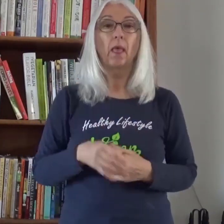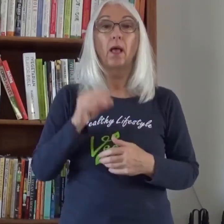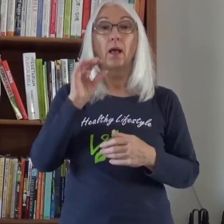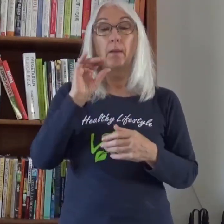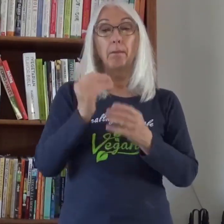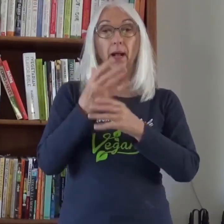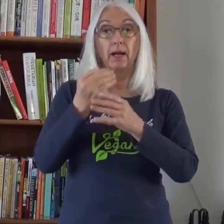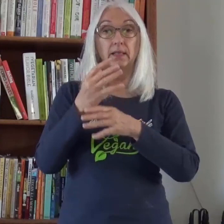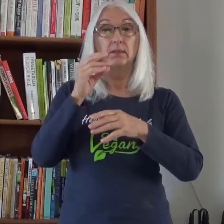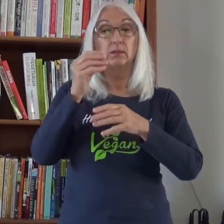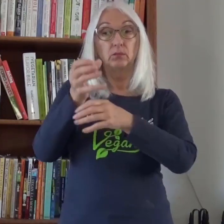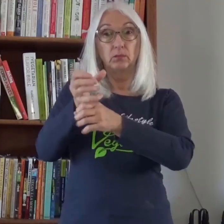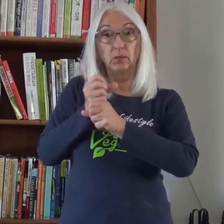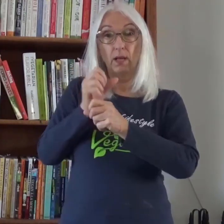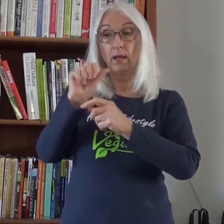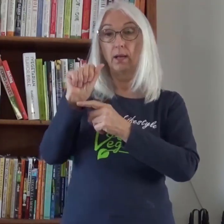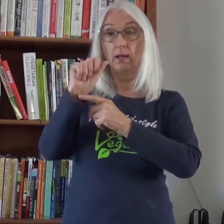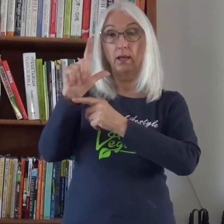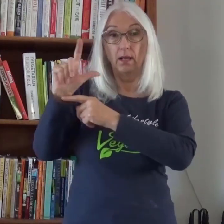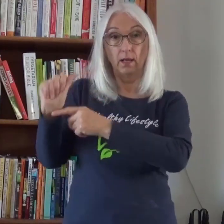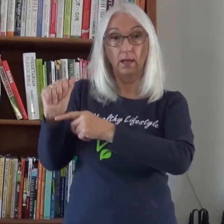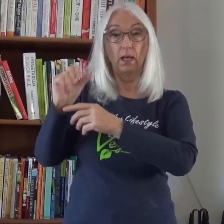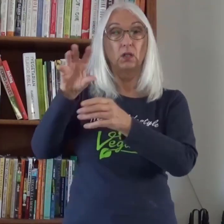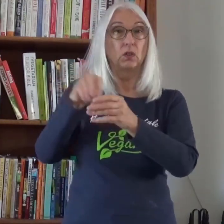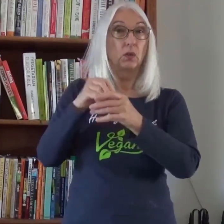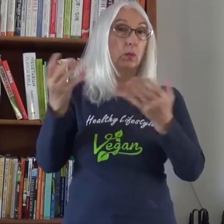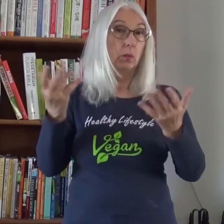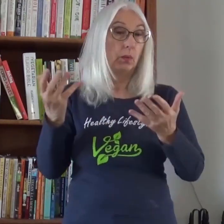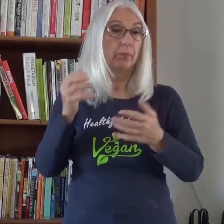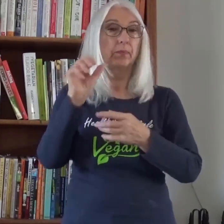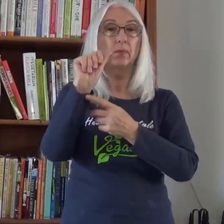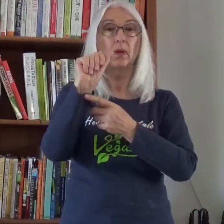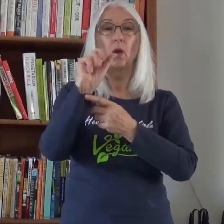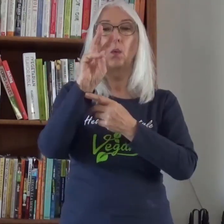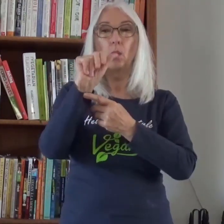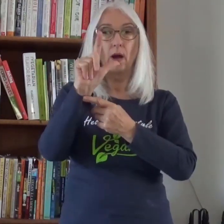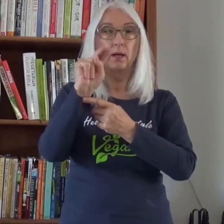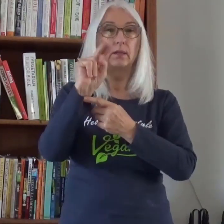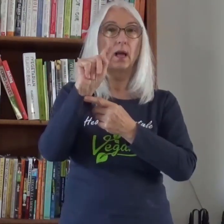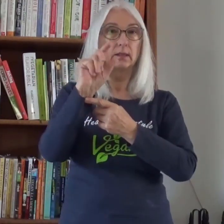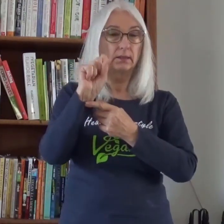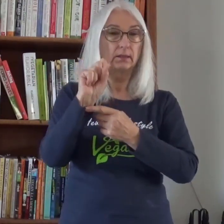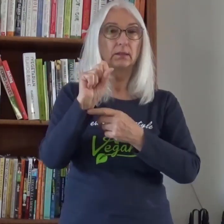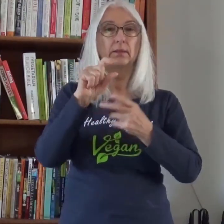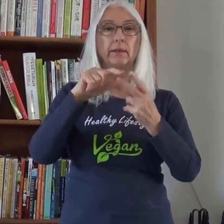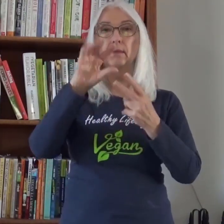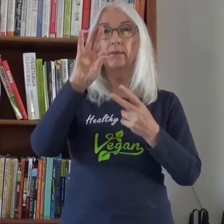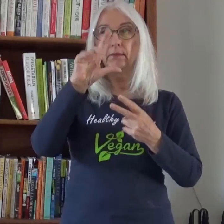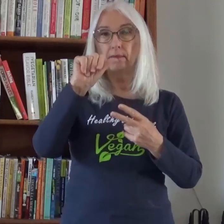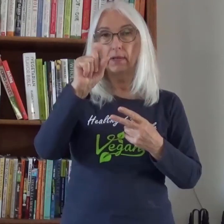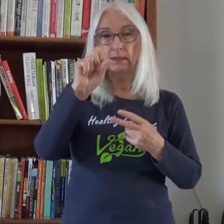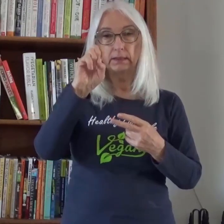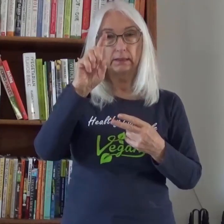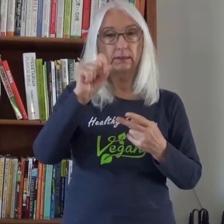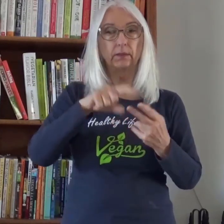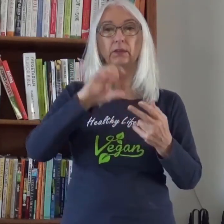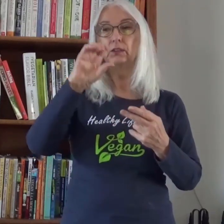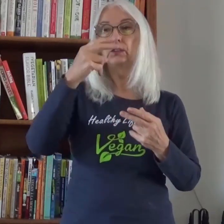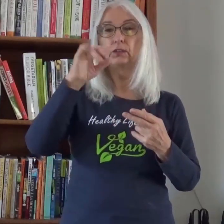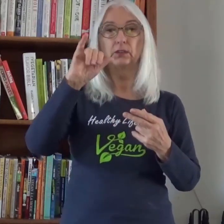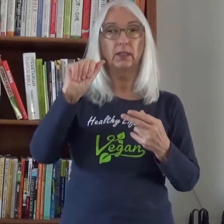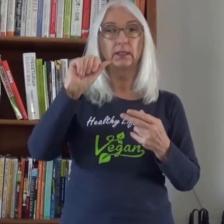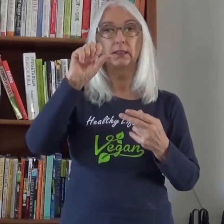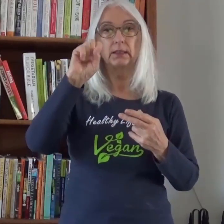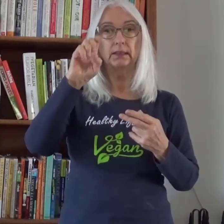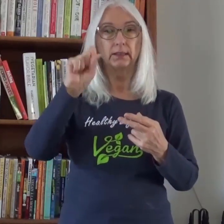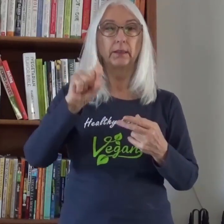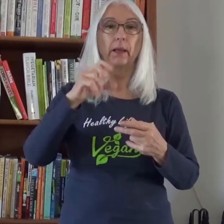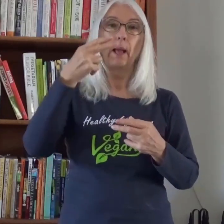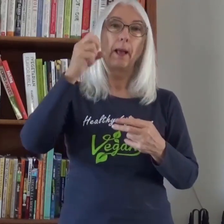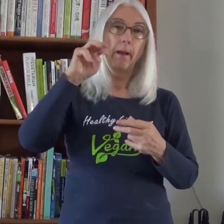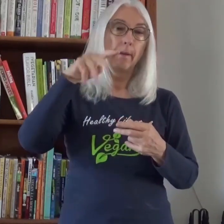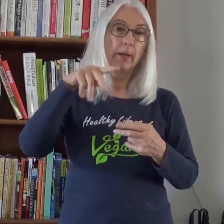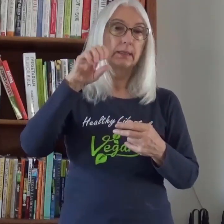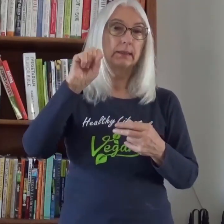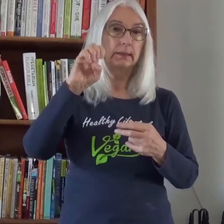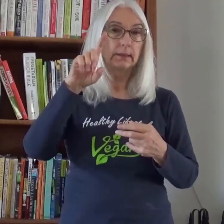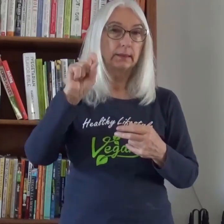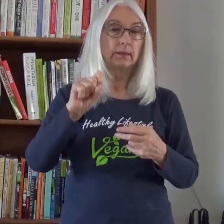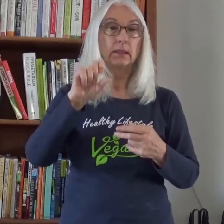Plant sources of ALA include walnuts, flax seeds, chia seeds, hemp seeds,